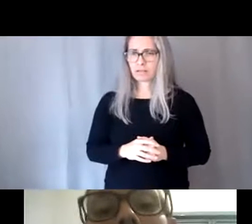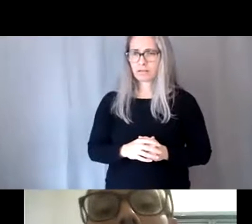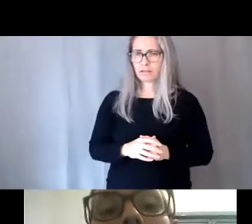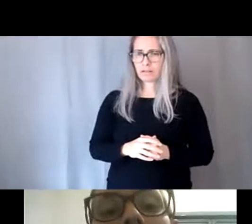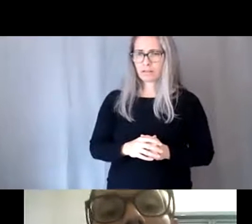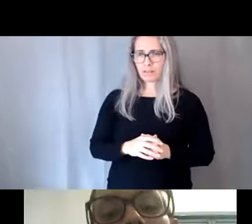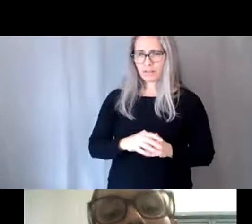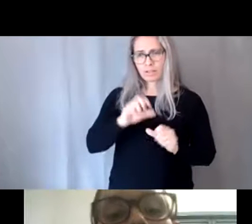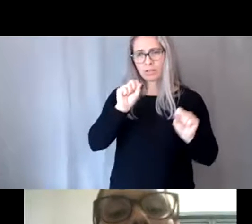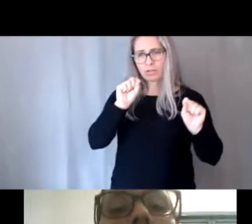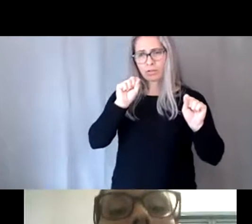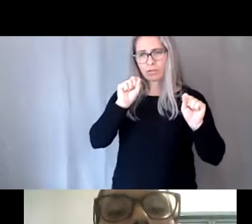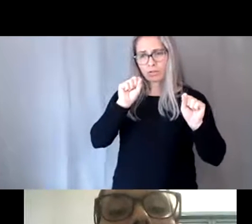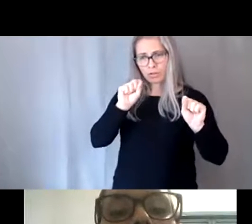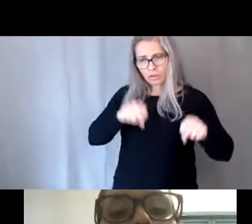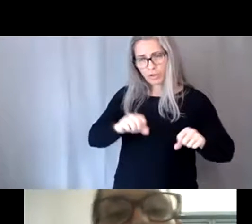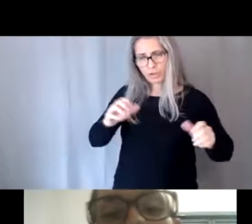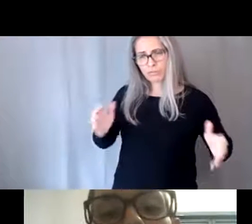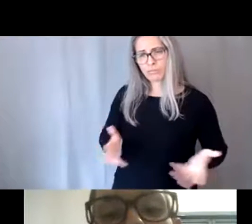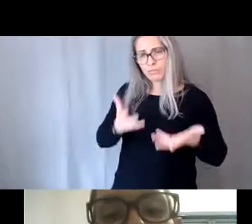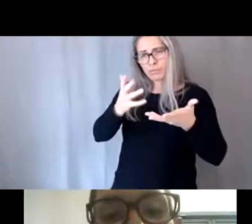way in a debate about rehabilitative